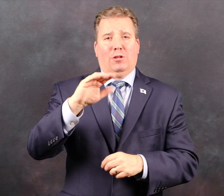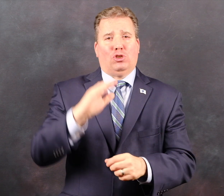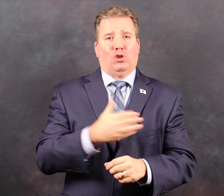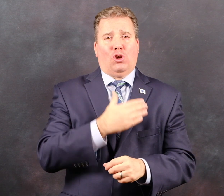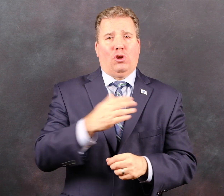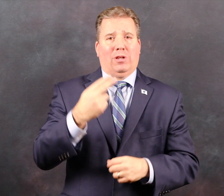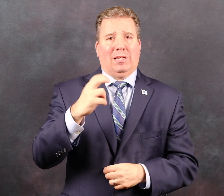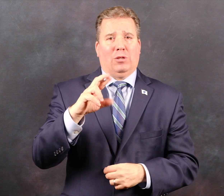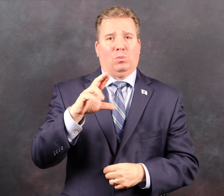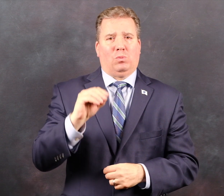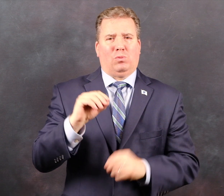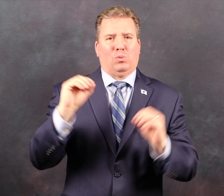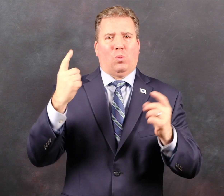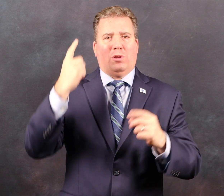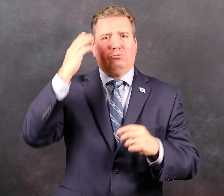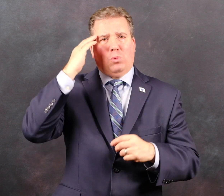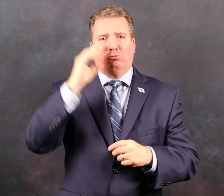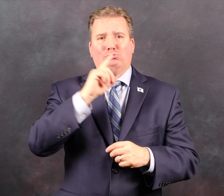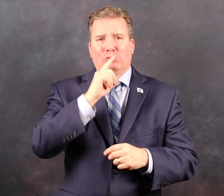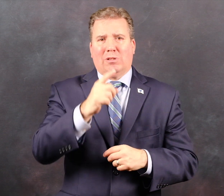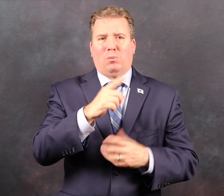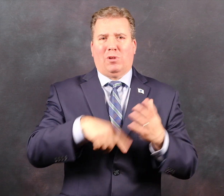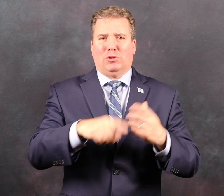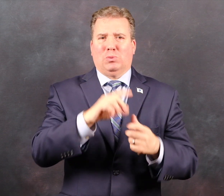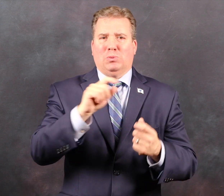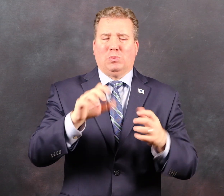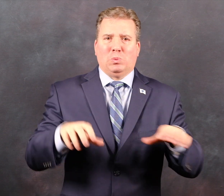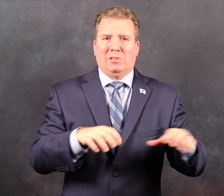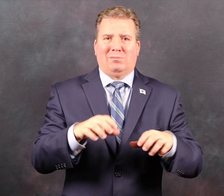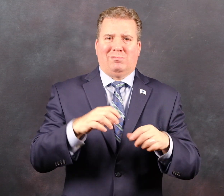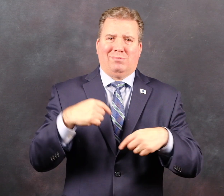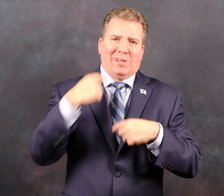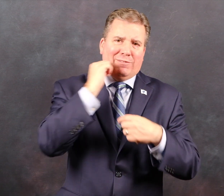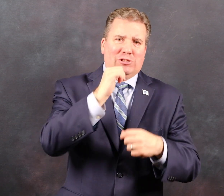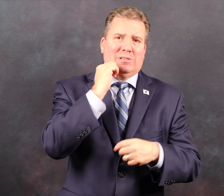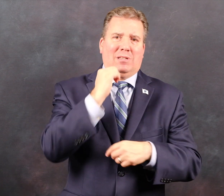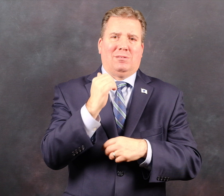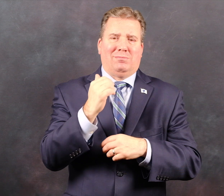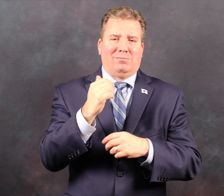We refer to these employees as our “unsung heroes” as the public is often unaware of